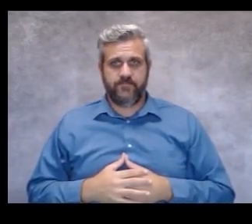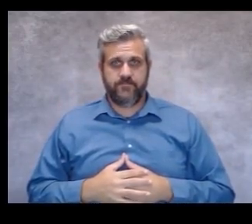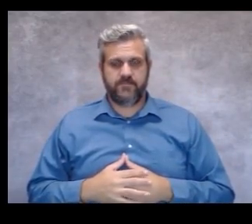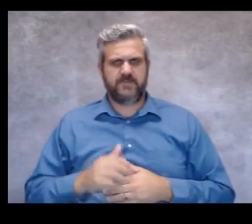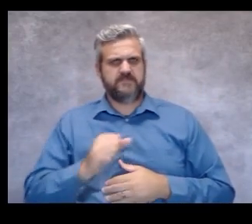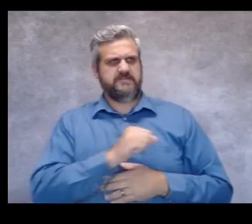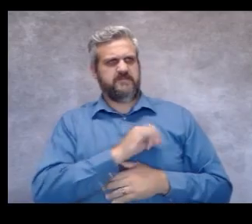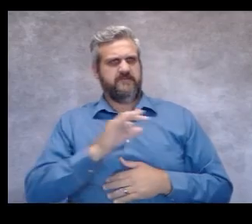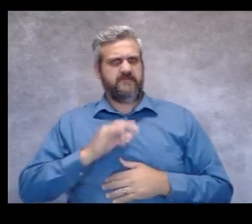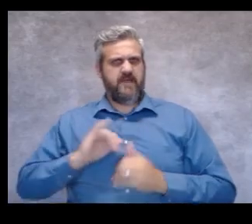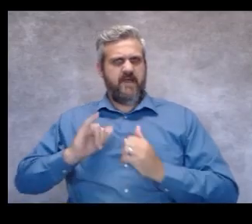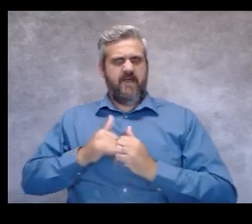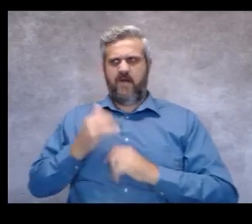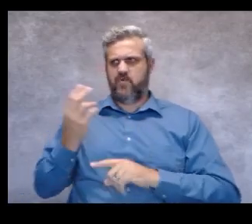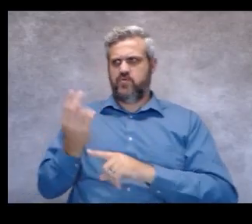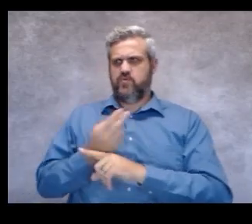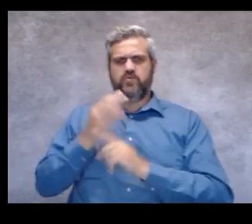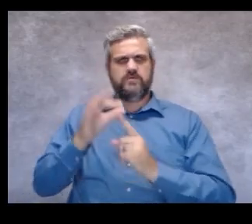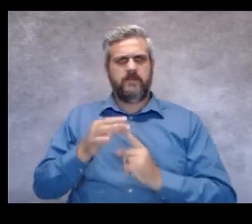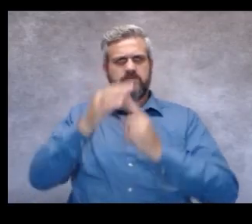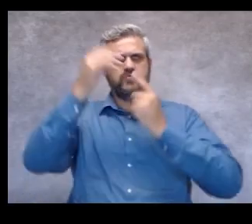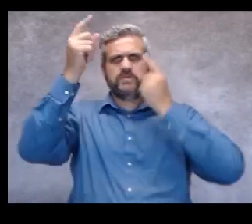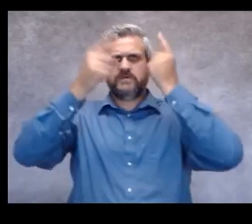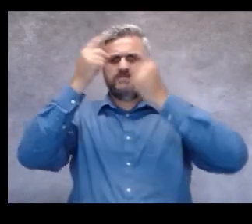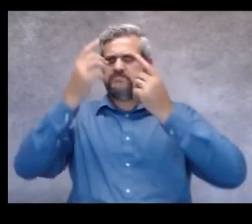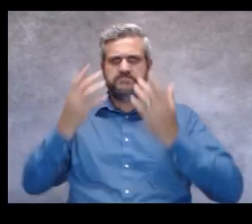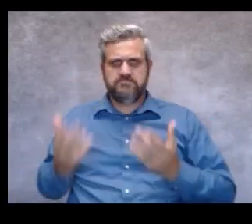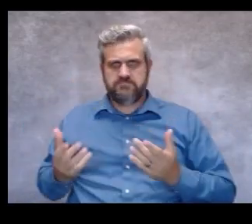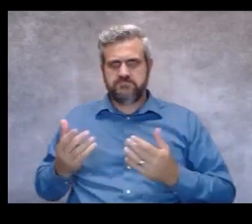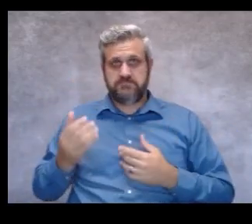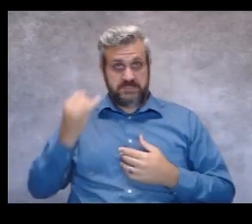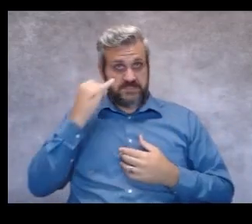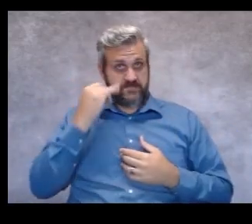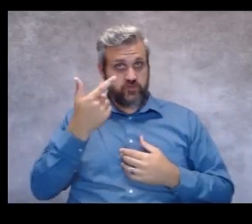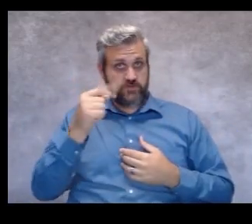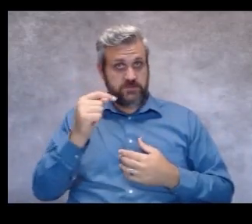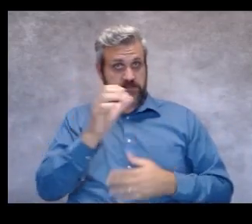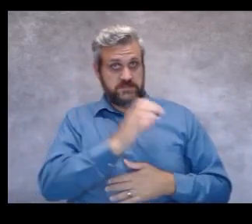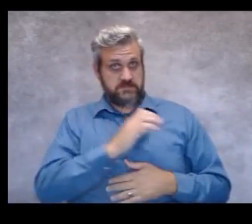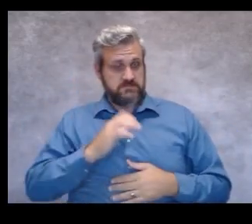How do staff use special considerations? If the GT committee decides to use